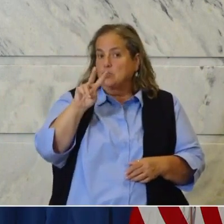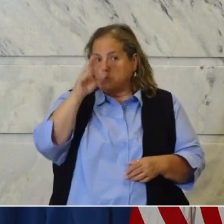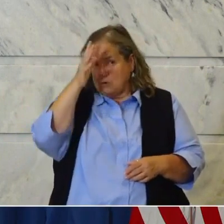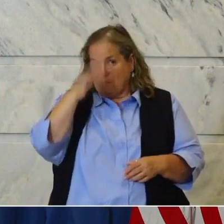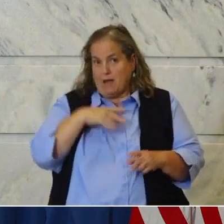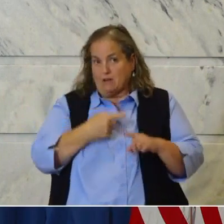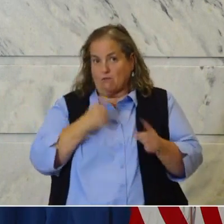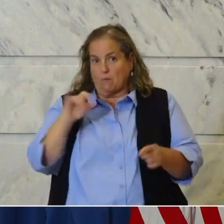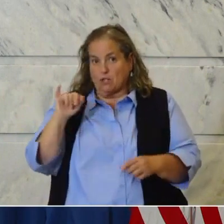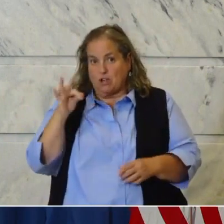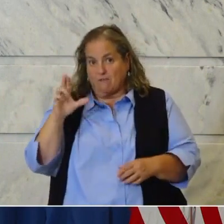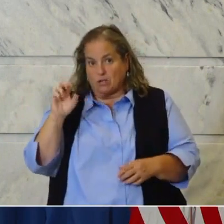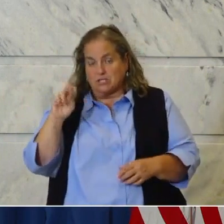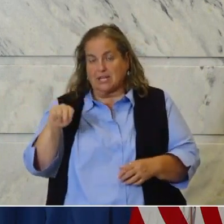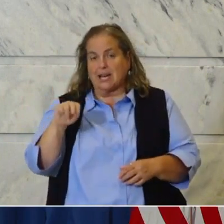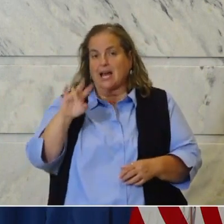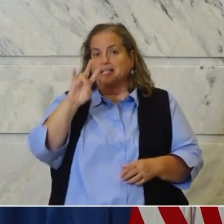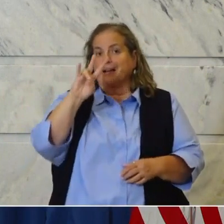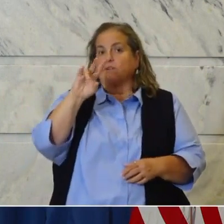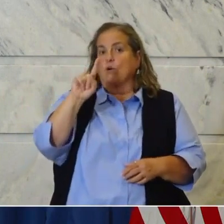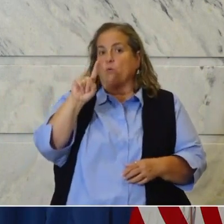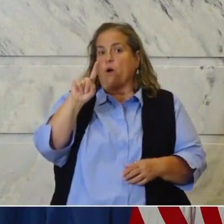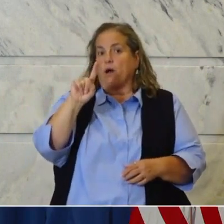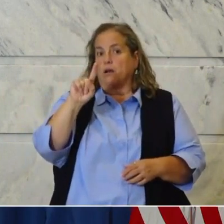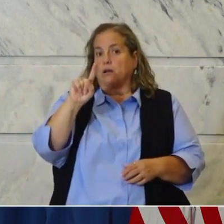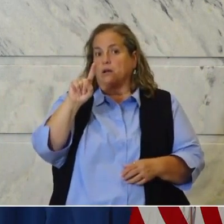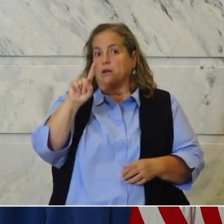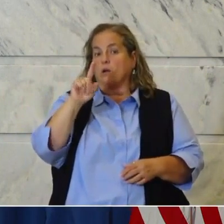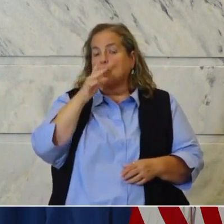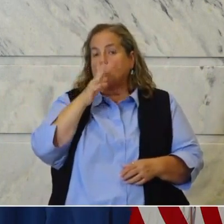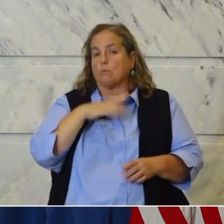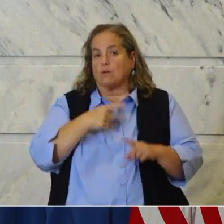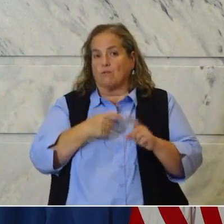Jefferson and a 71 year old woman from Marion County.